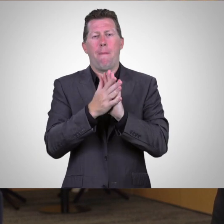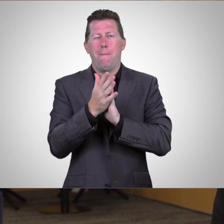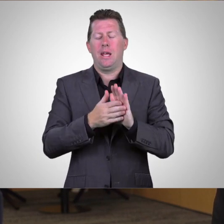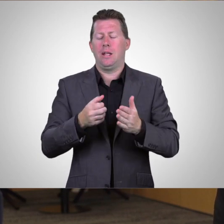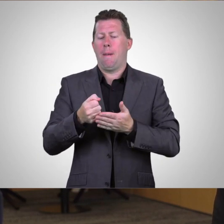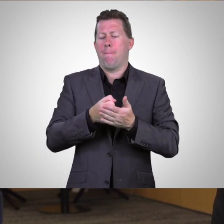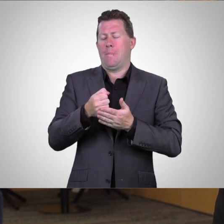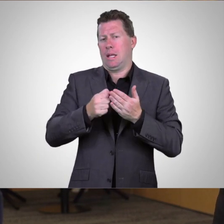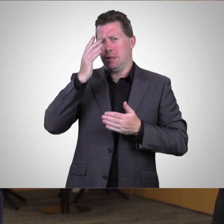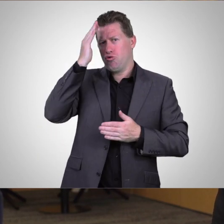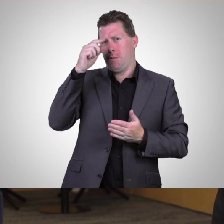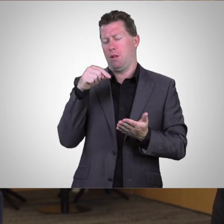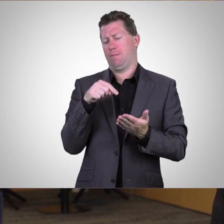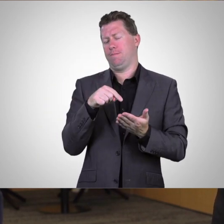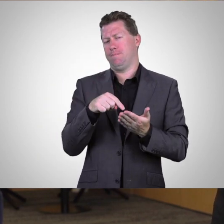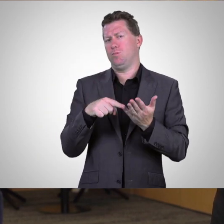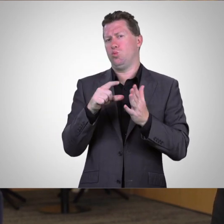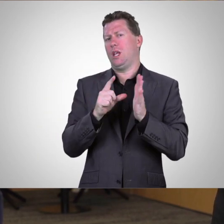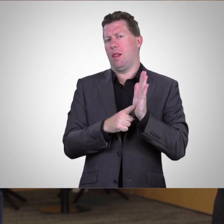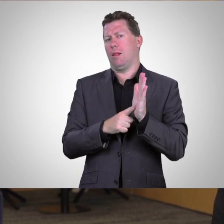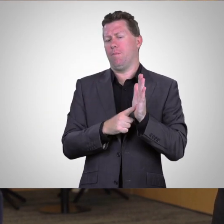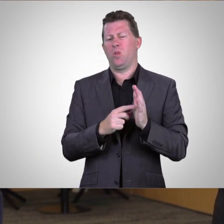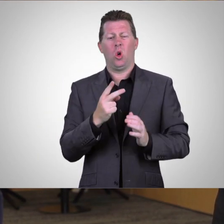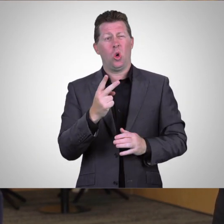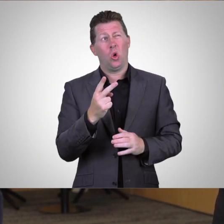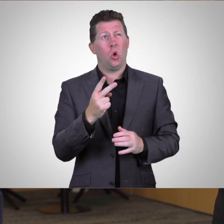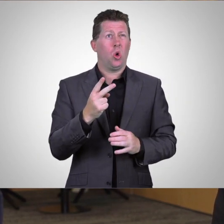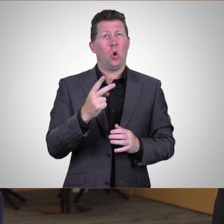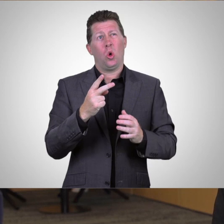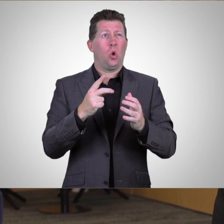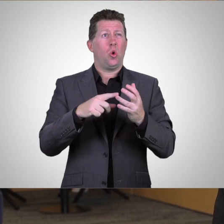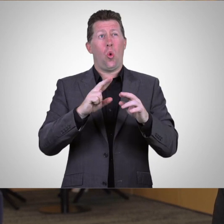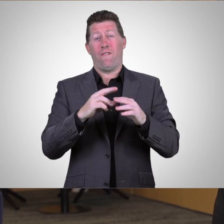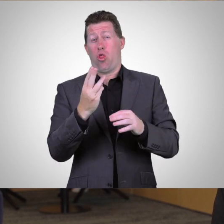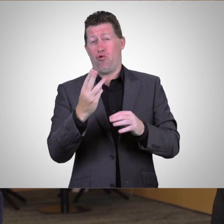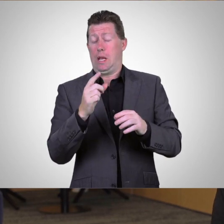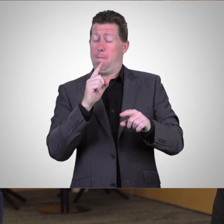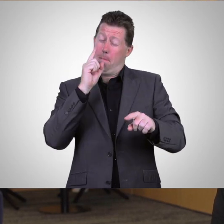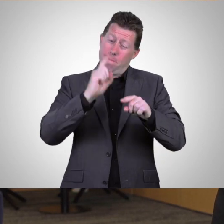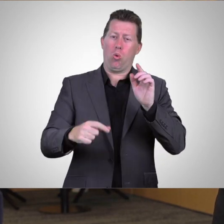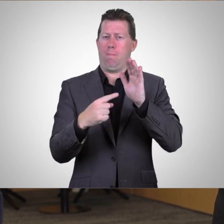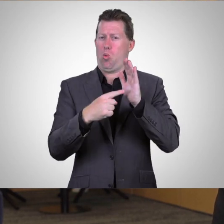to those basic principles of UDL, and I think two of the three are probably most important within